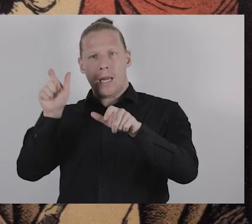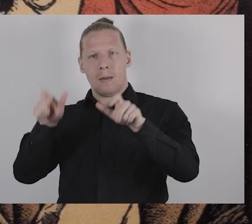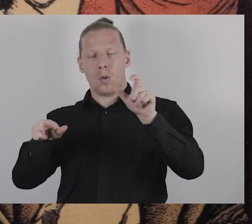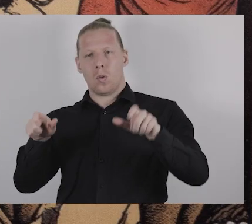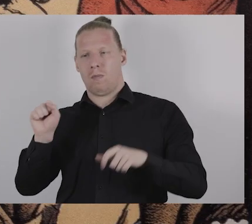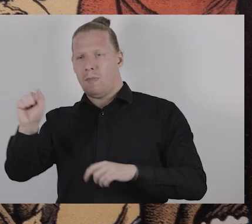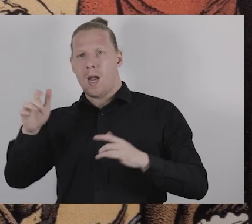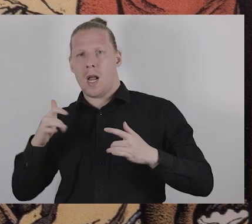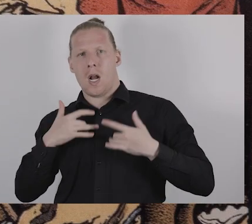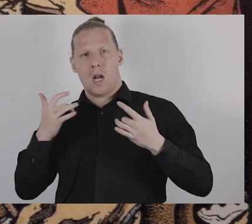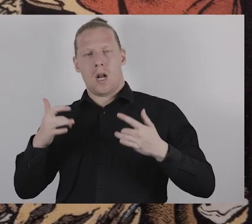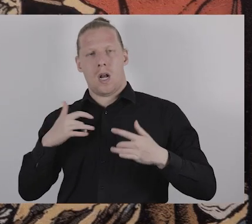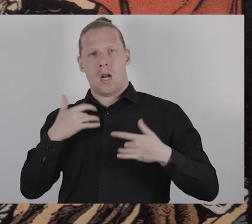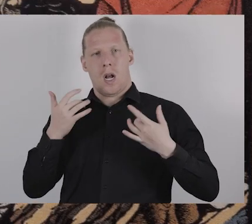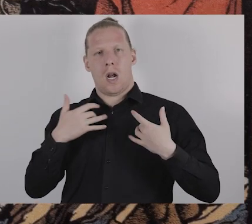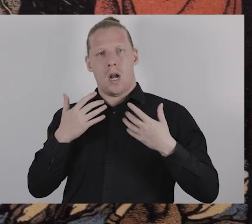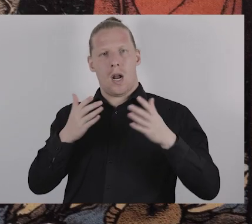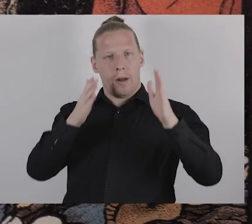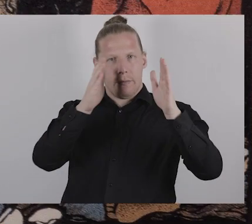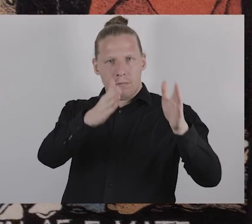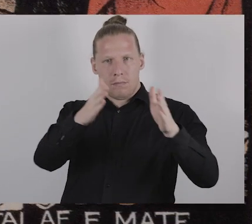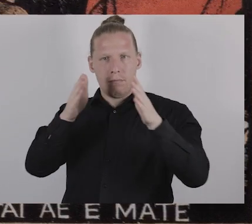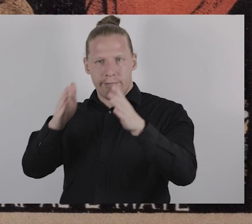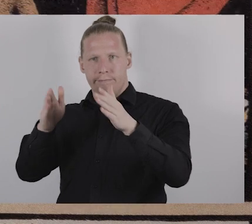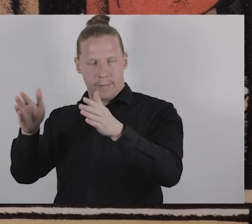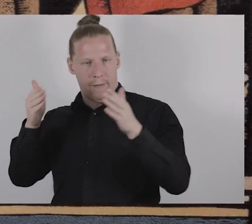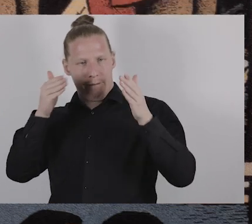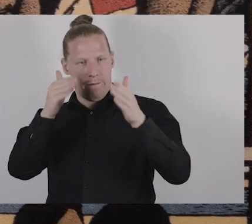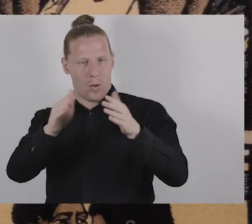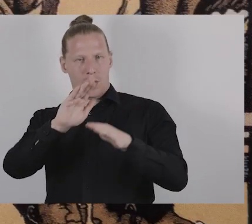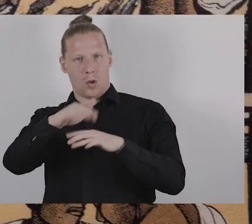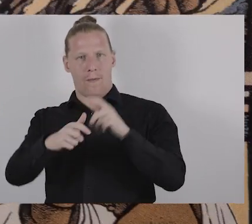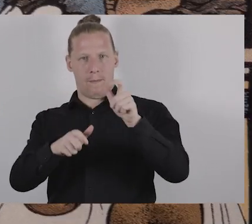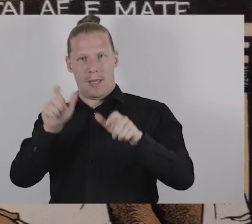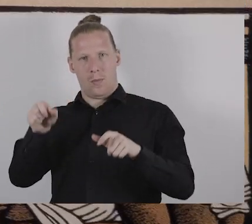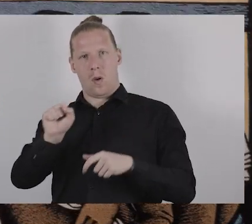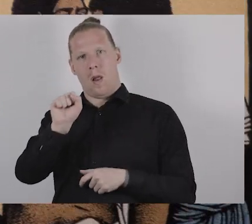again, continuing thread of narrative, fixed upon people